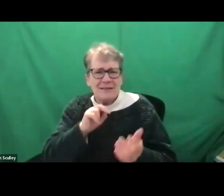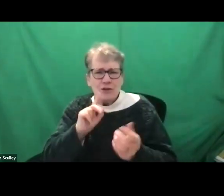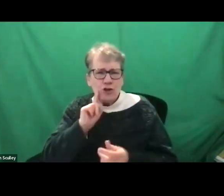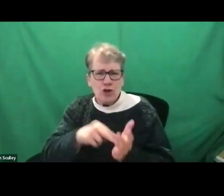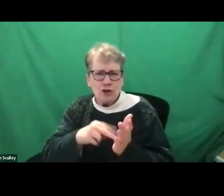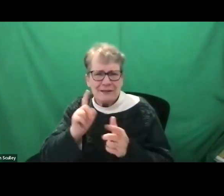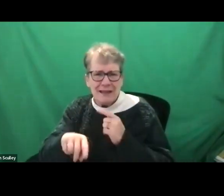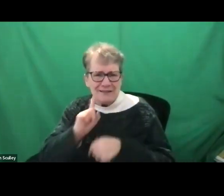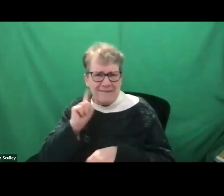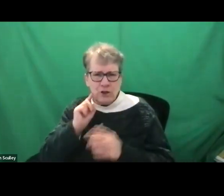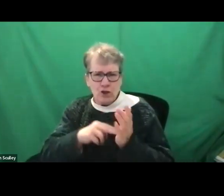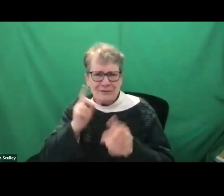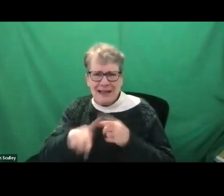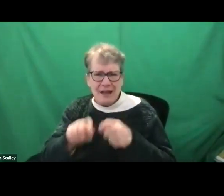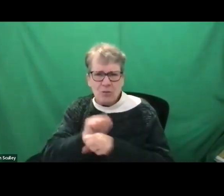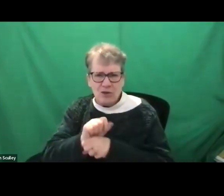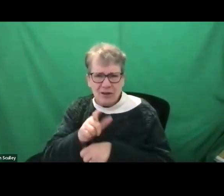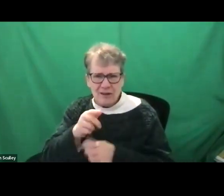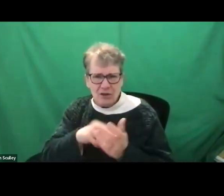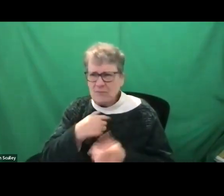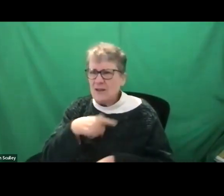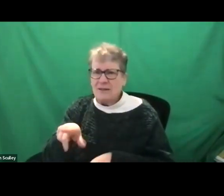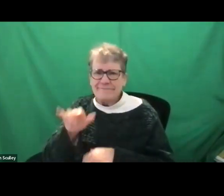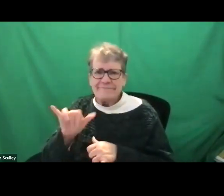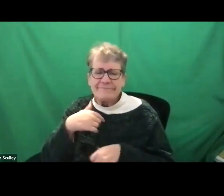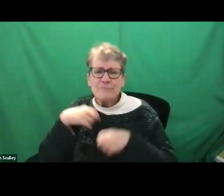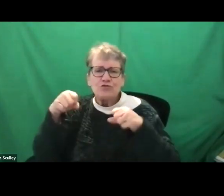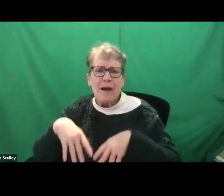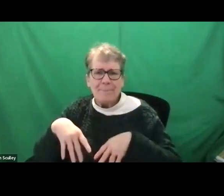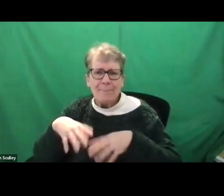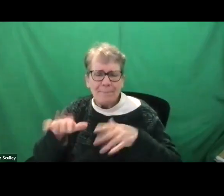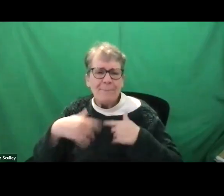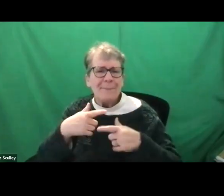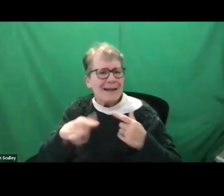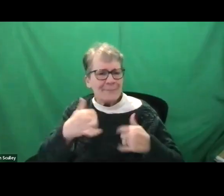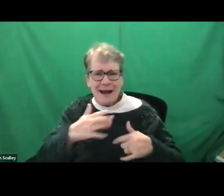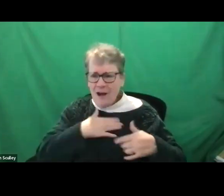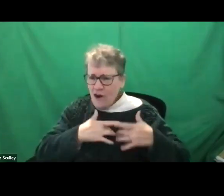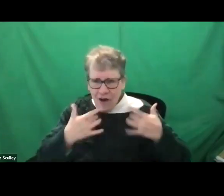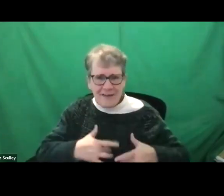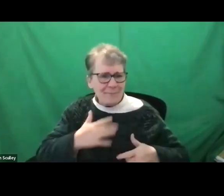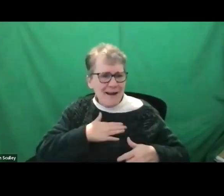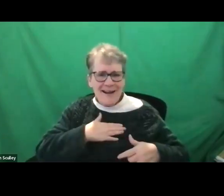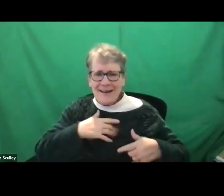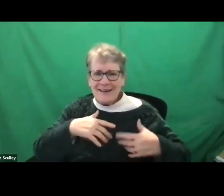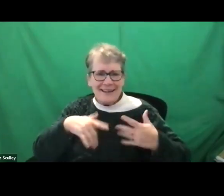and my dad told me that, nurses can't be Deaf. You can't be a nurse and, um...